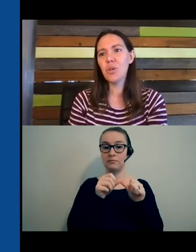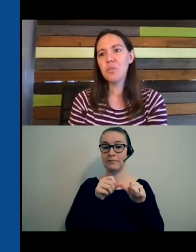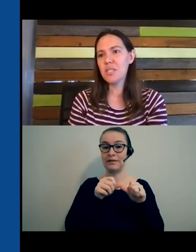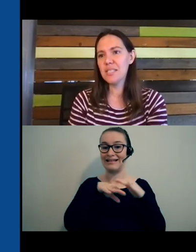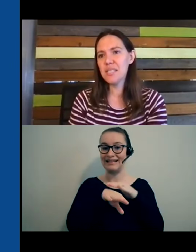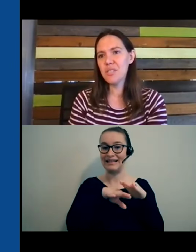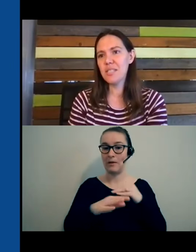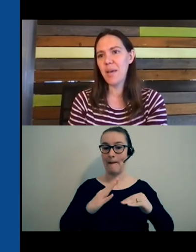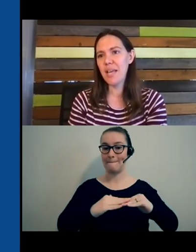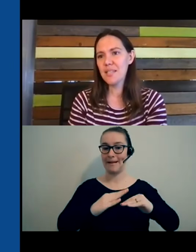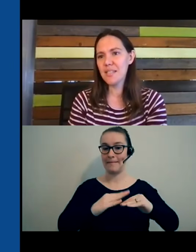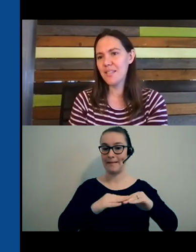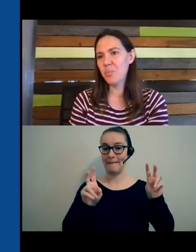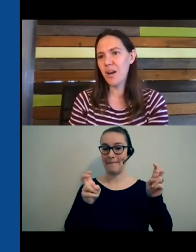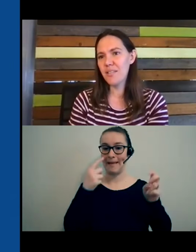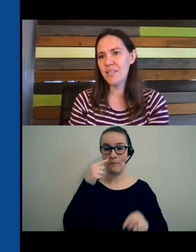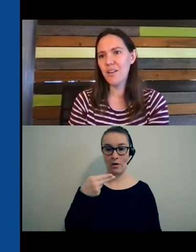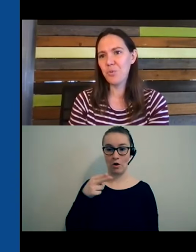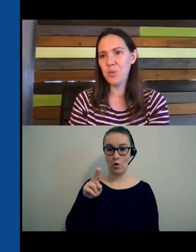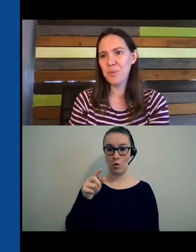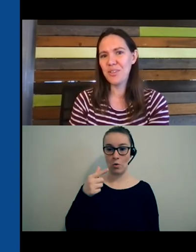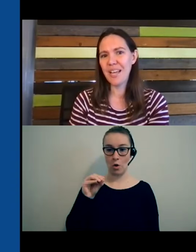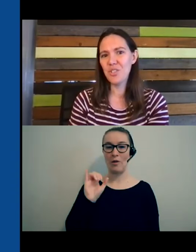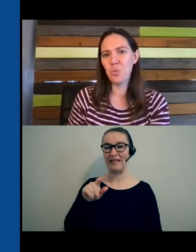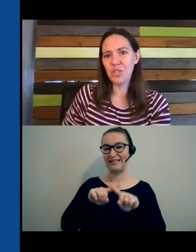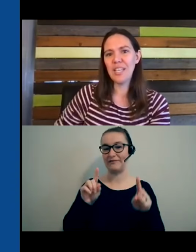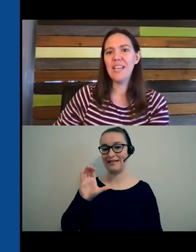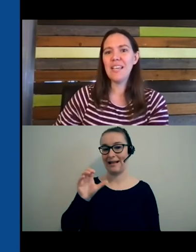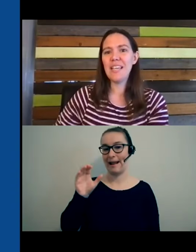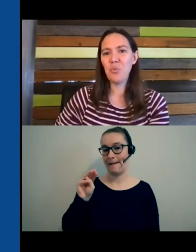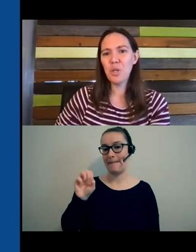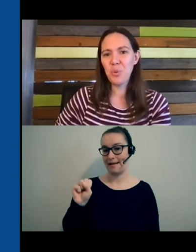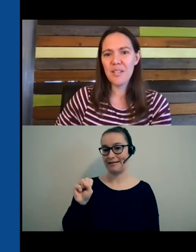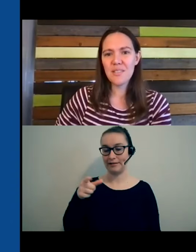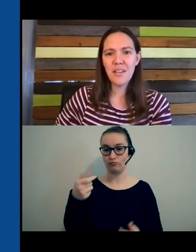which is a different CMS, and is in the process of rebuilding that to work in WordPress.